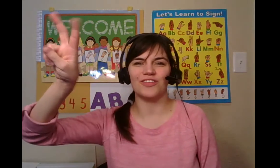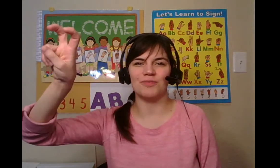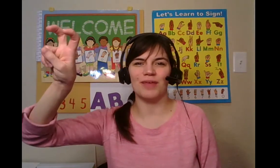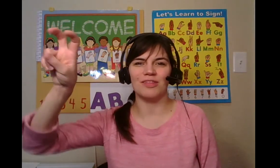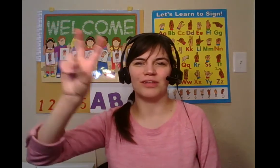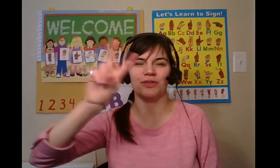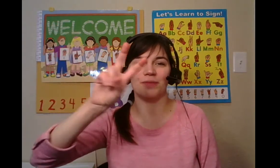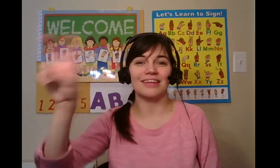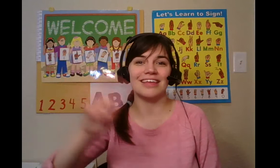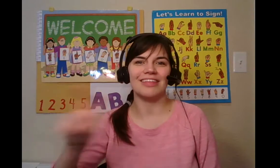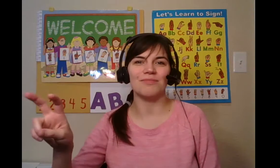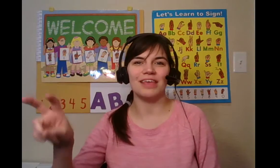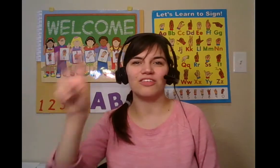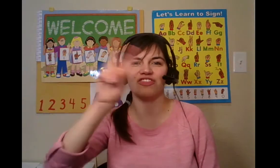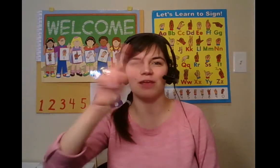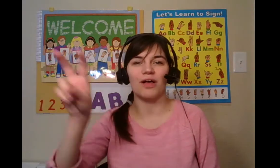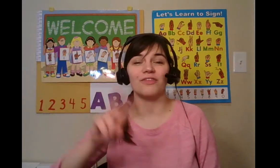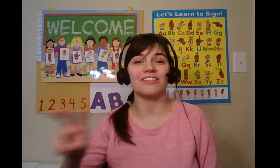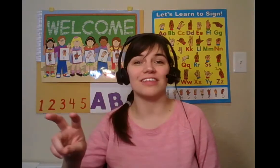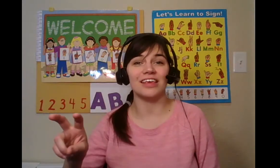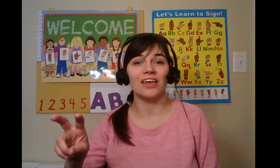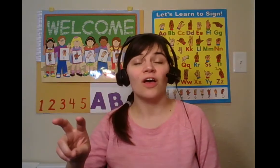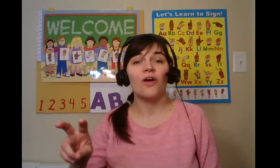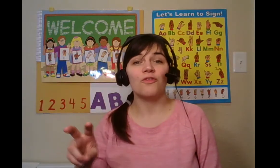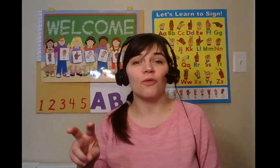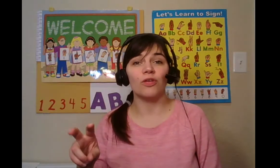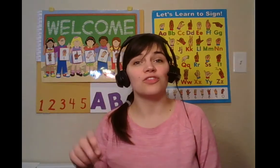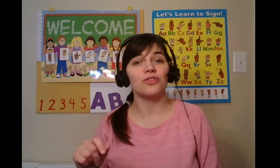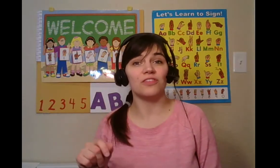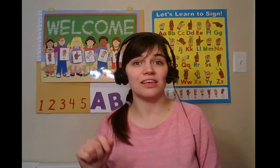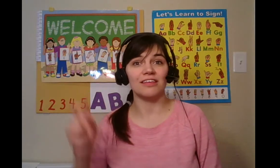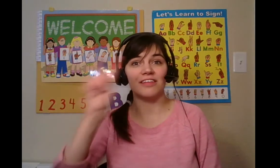bend them a little bit and then make the shape of a Z for the two Z's in the